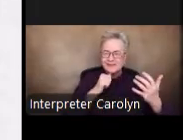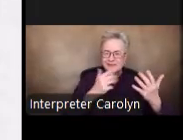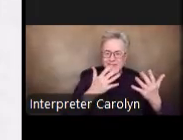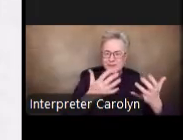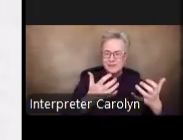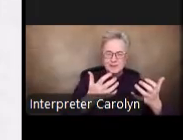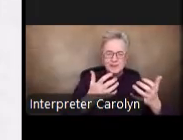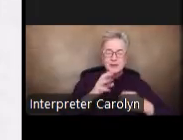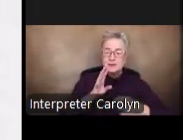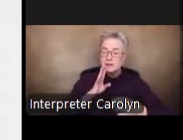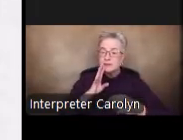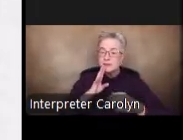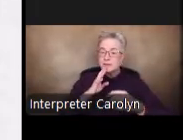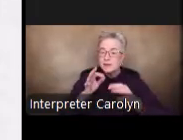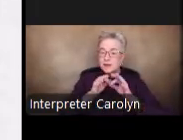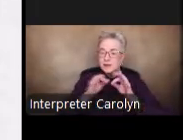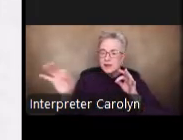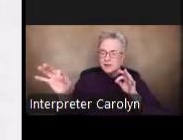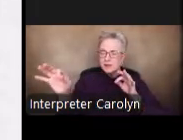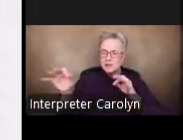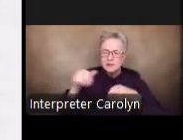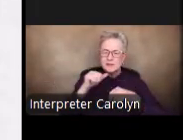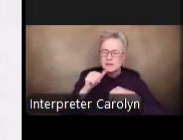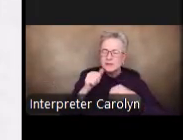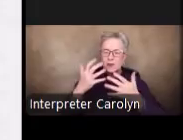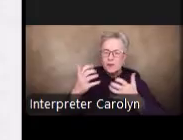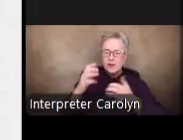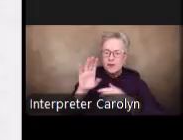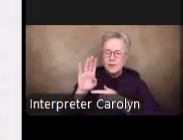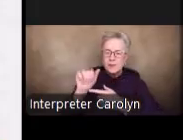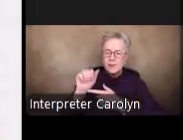In spoken language instead of the same, ba, ba, ba, we get